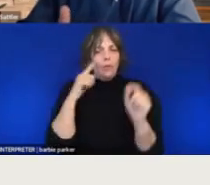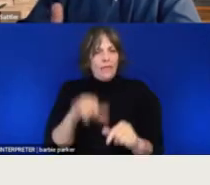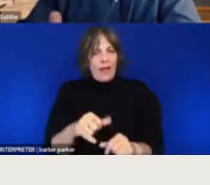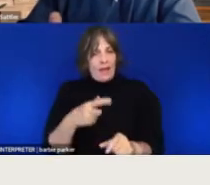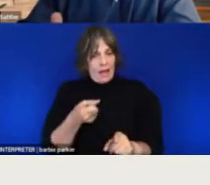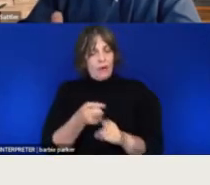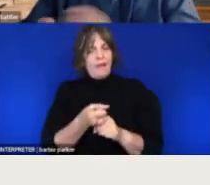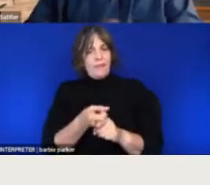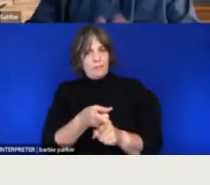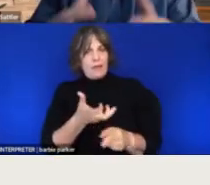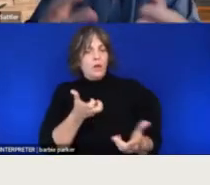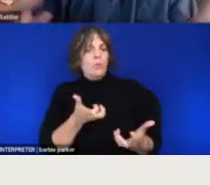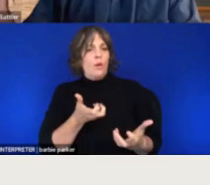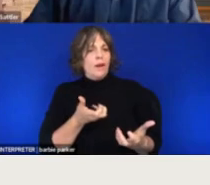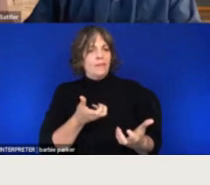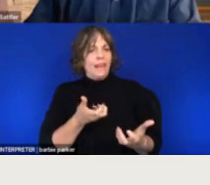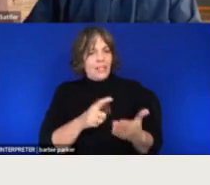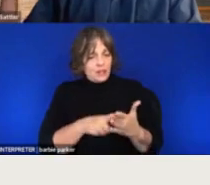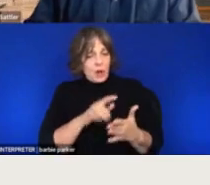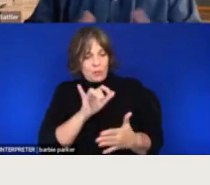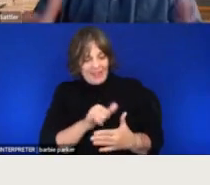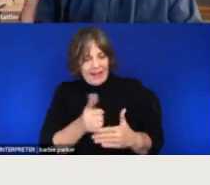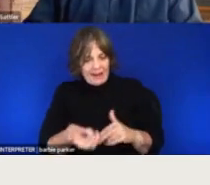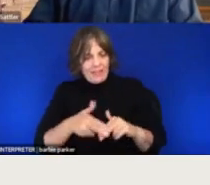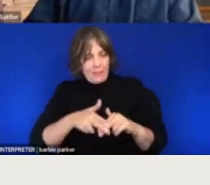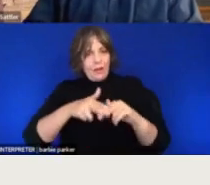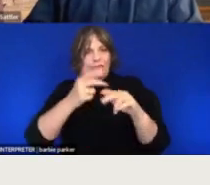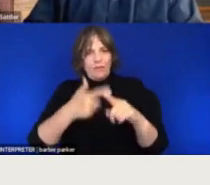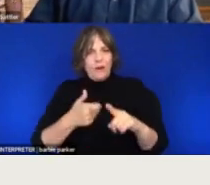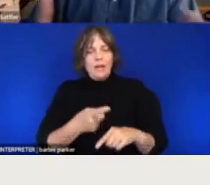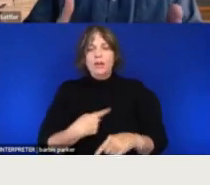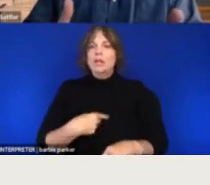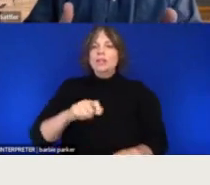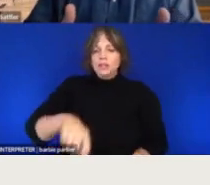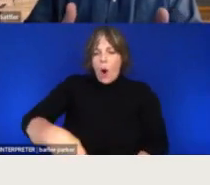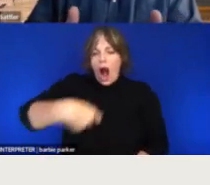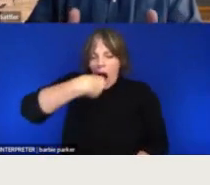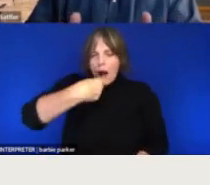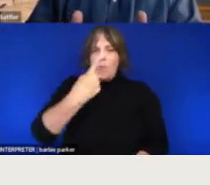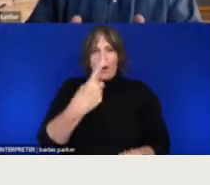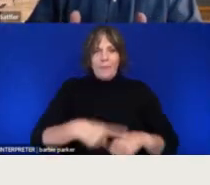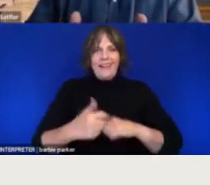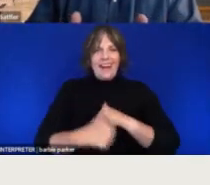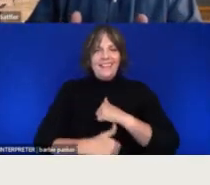let's start there, and then we can build from that. So let's take it one bite at a time. Fine, let's find out where something simple that you could